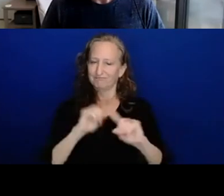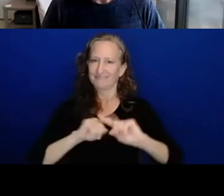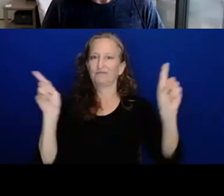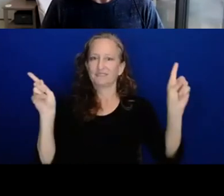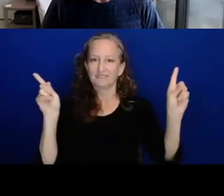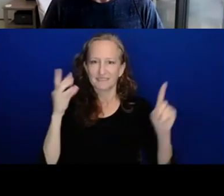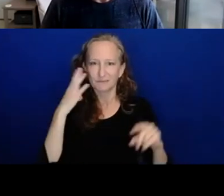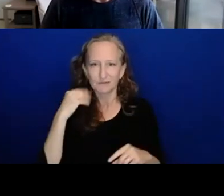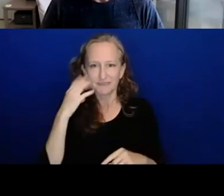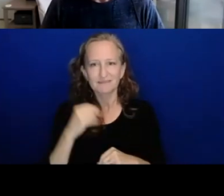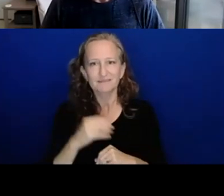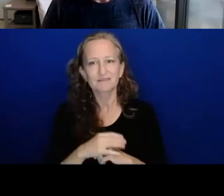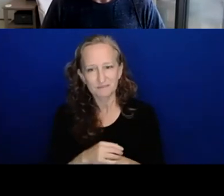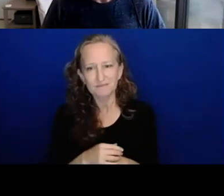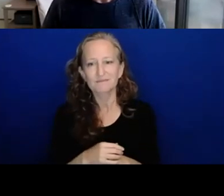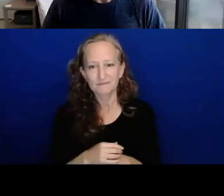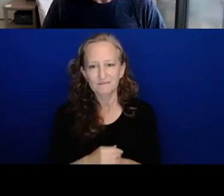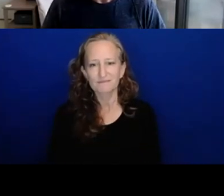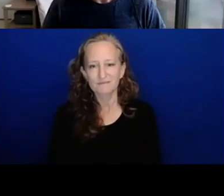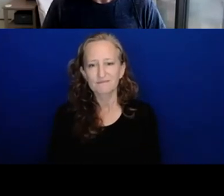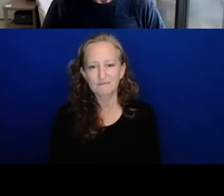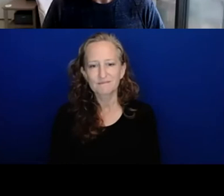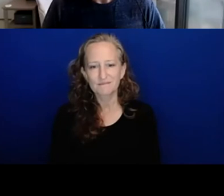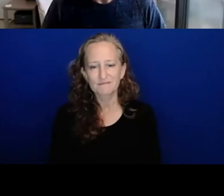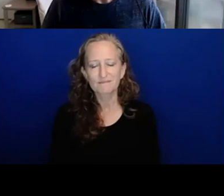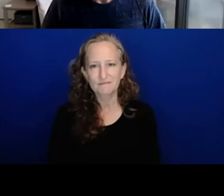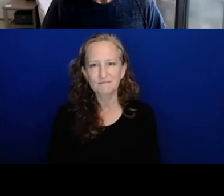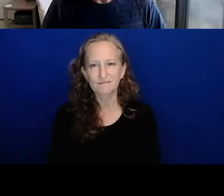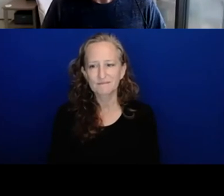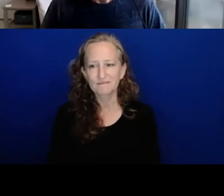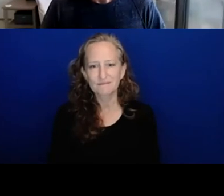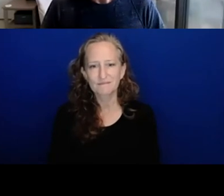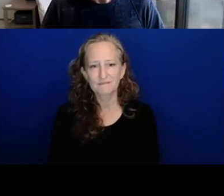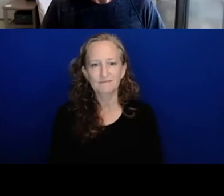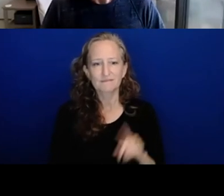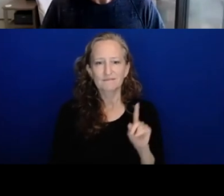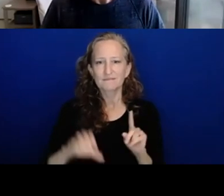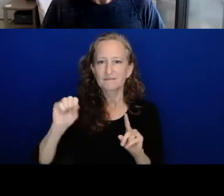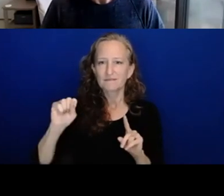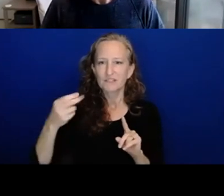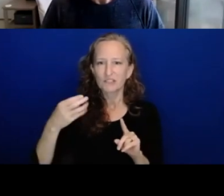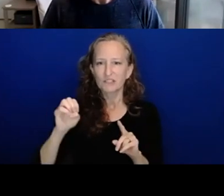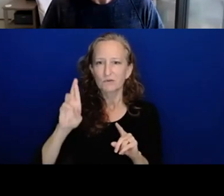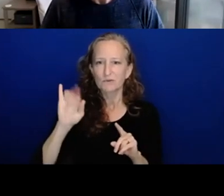But we're adapting and adapting very well. So, just to add to that. I think a lot of